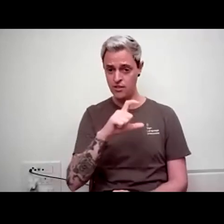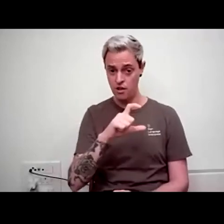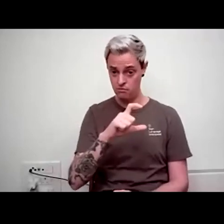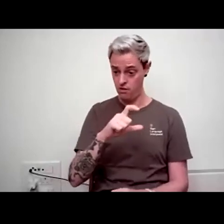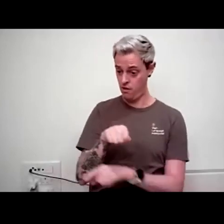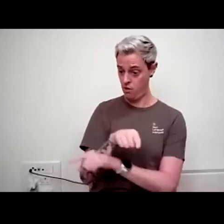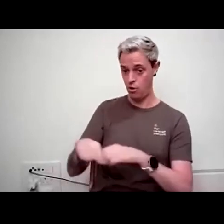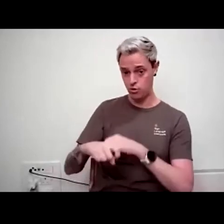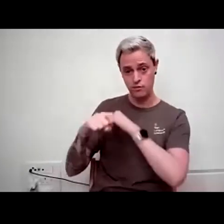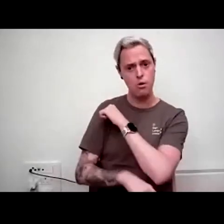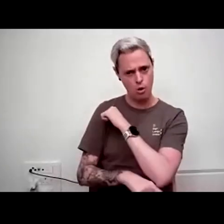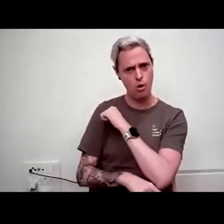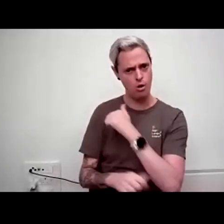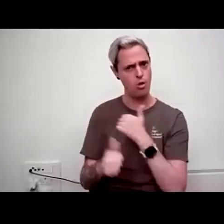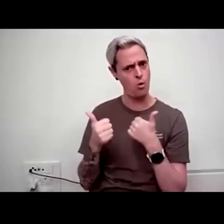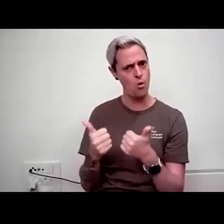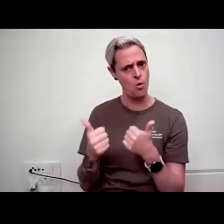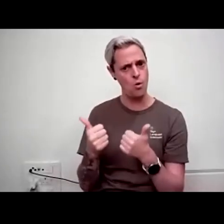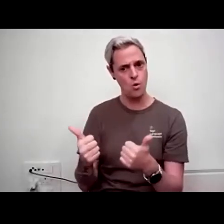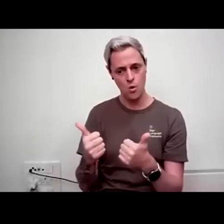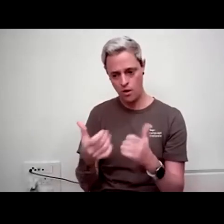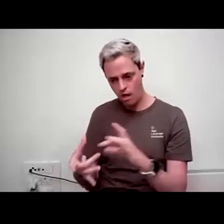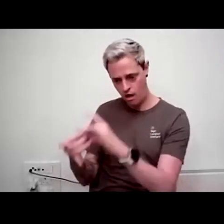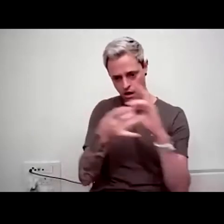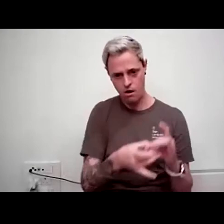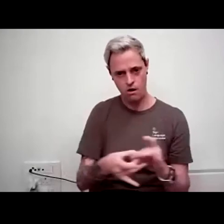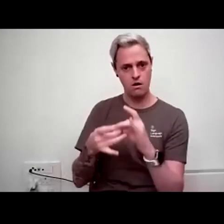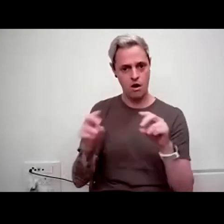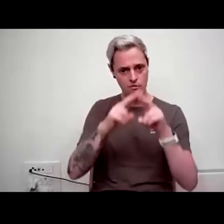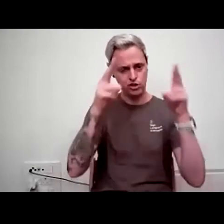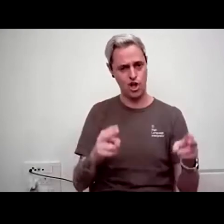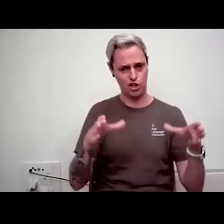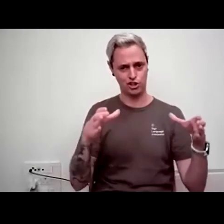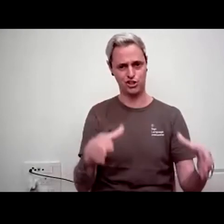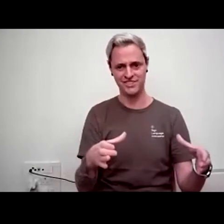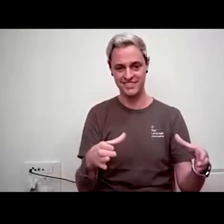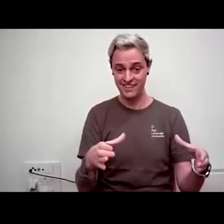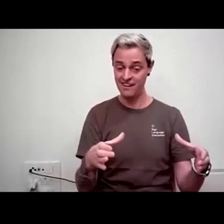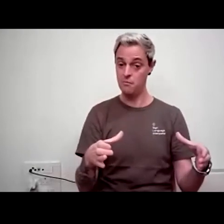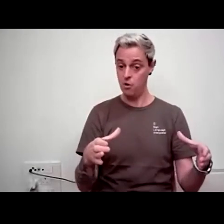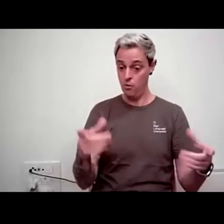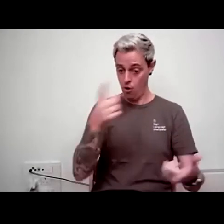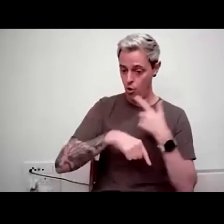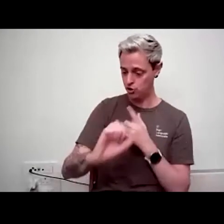and that he grants those with no worldly power of voice of their own, that the church needs to hear.